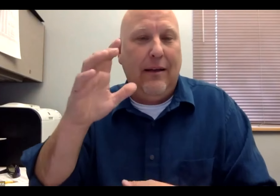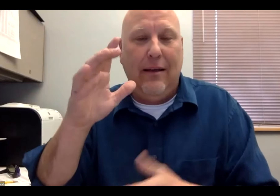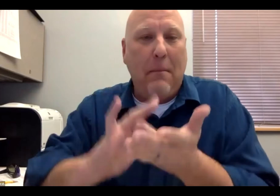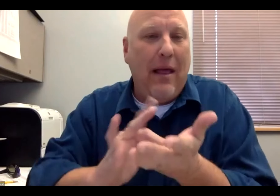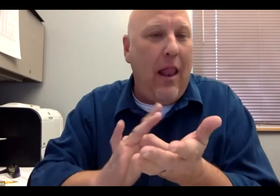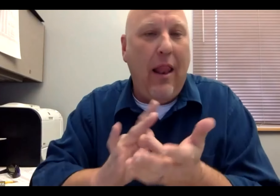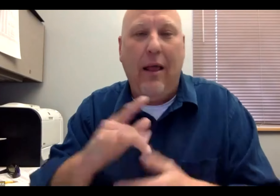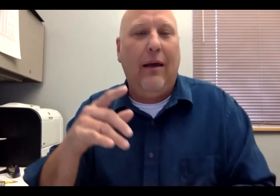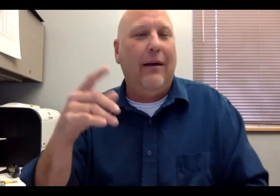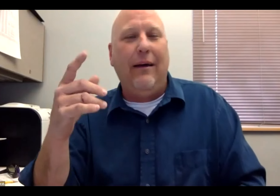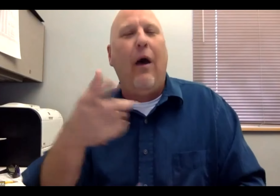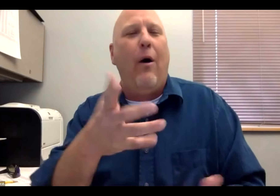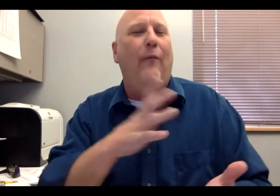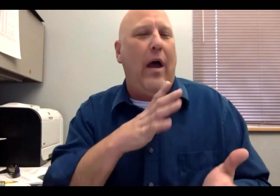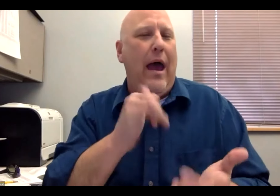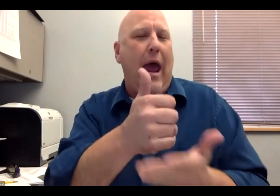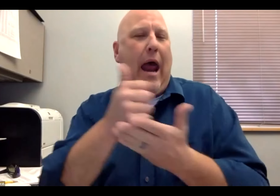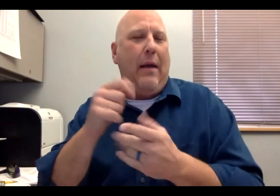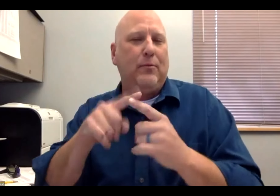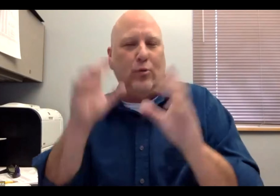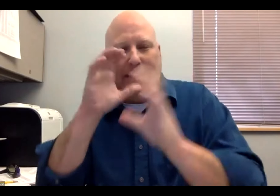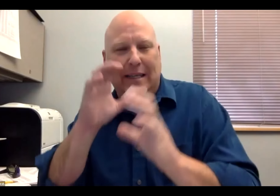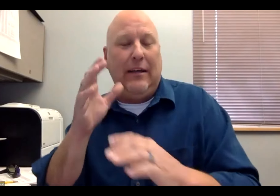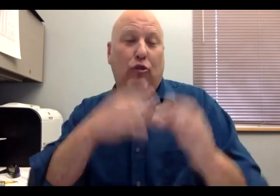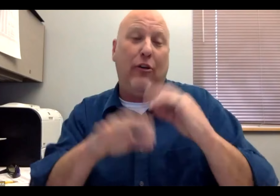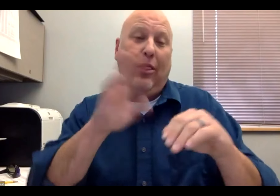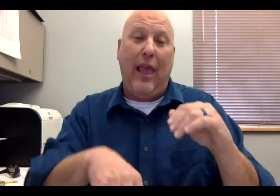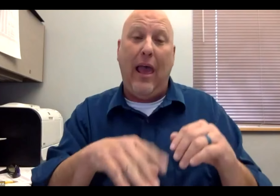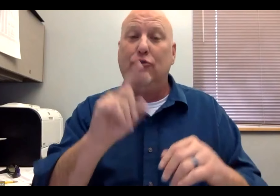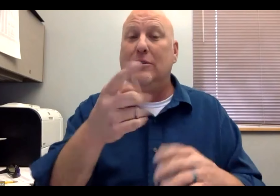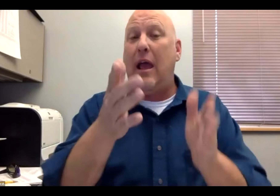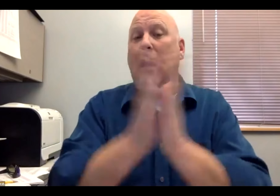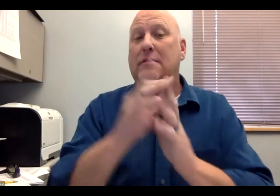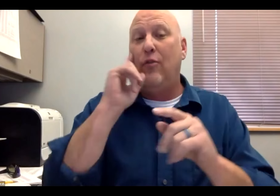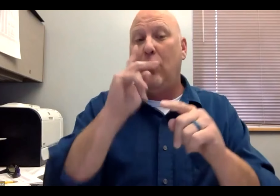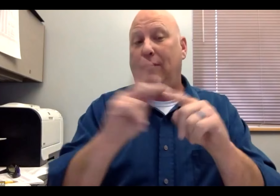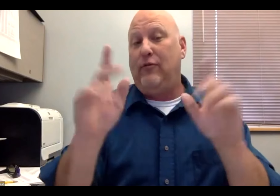you know maybe somebody who is very good as a medical interpreter would help you look